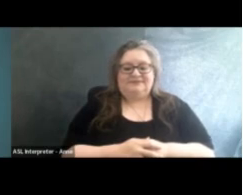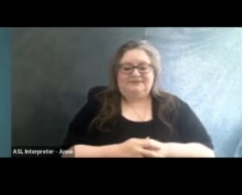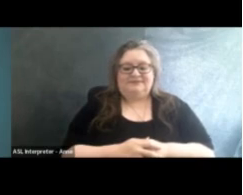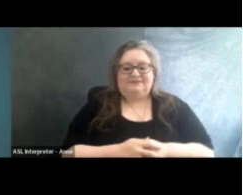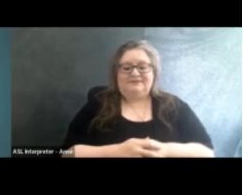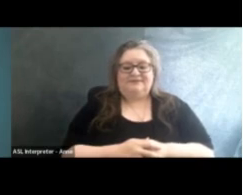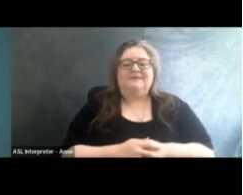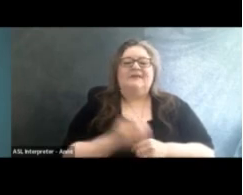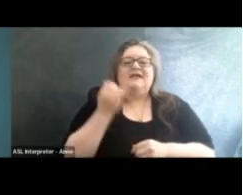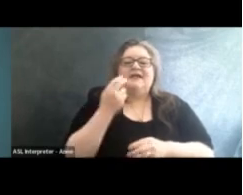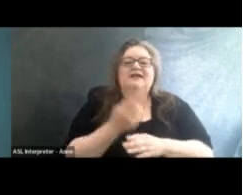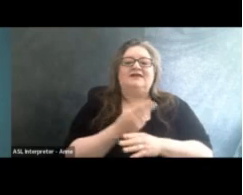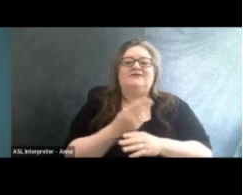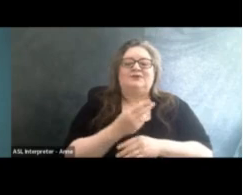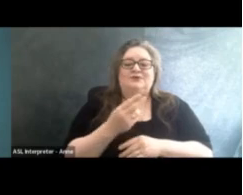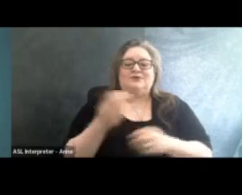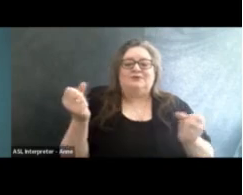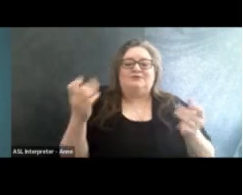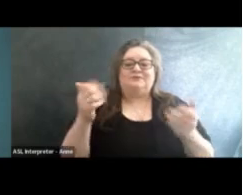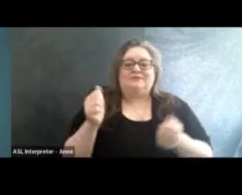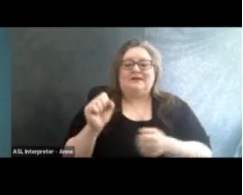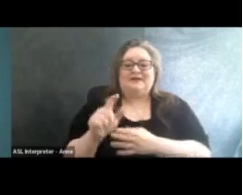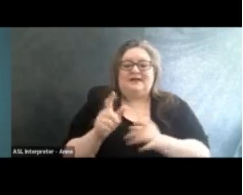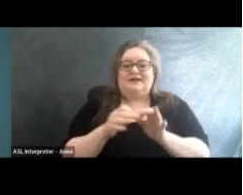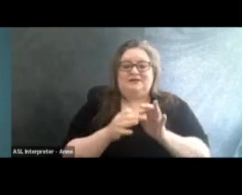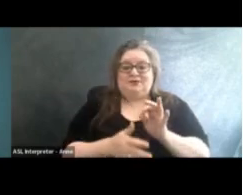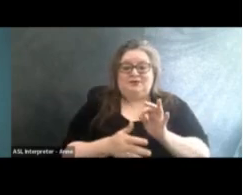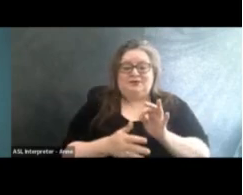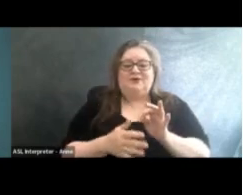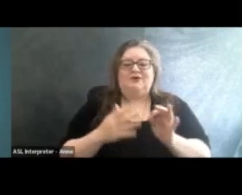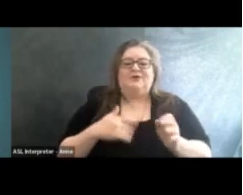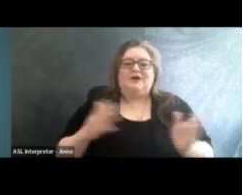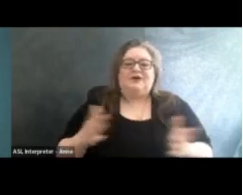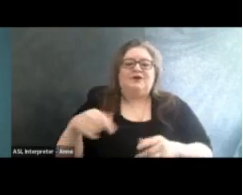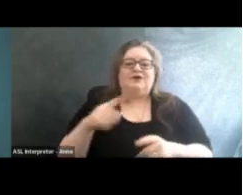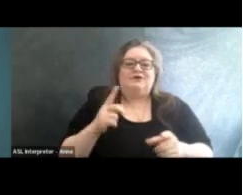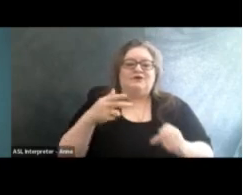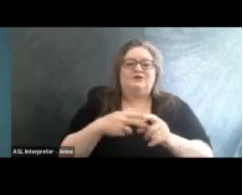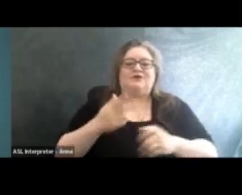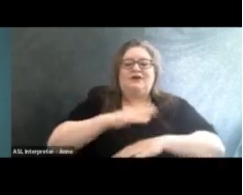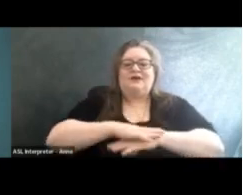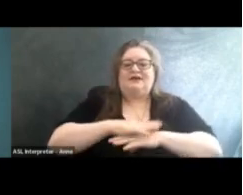you use a ASL interpretation, we encourage you to join on a desktop device, as your mobile